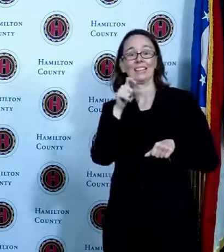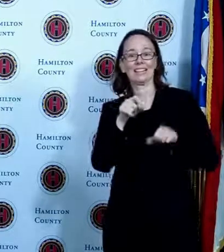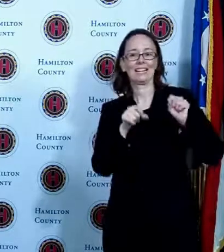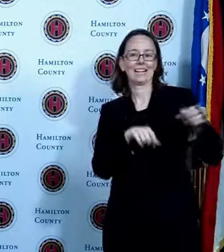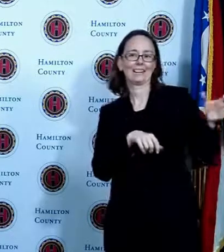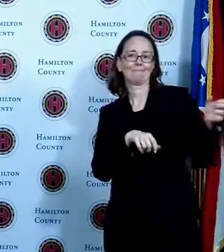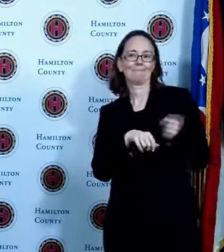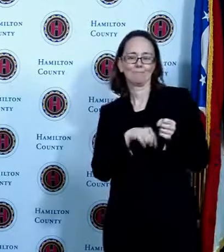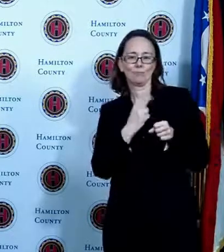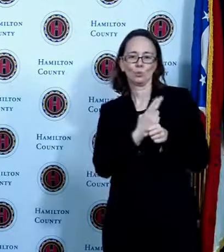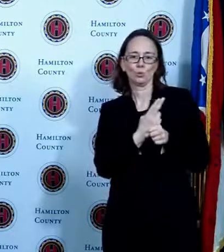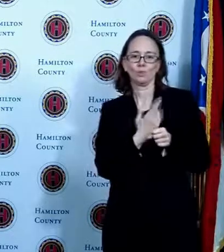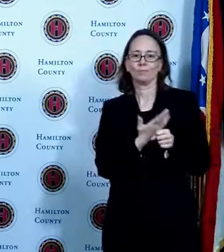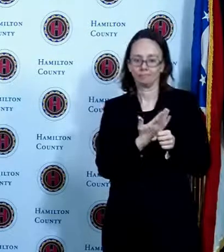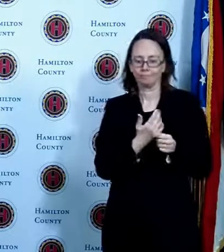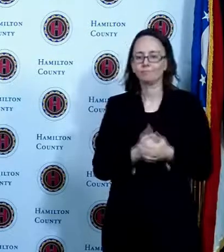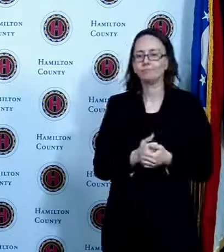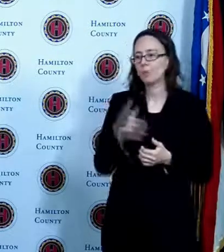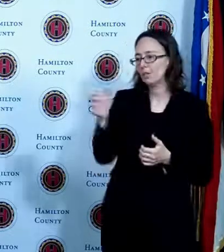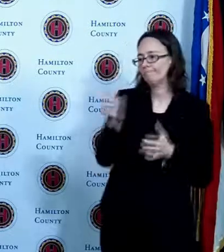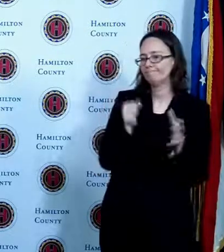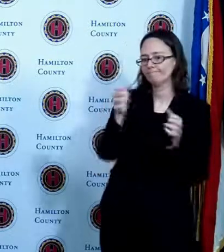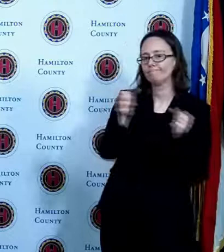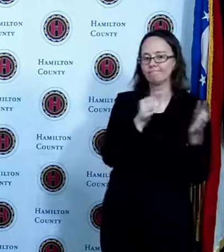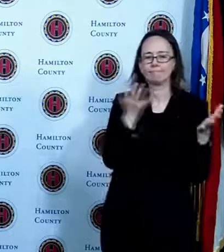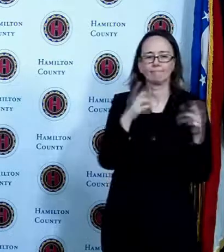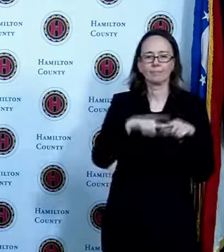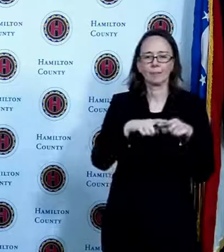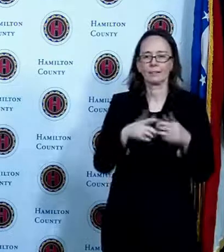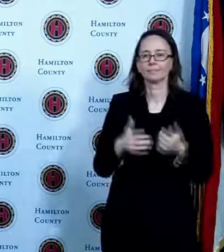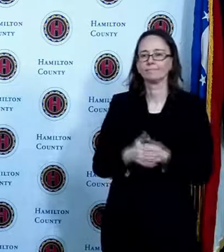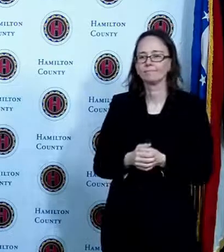how many contract employees do you have and is that coming from the federal